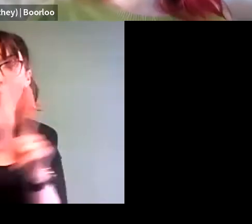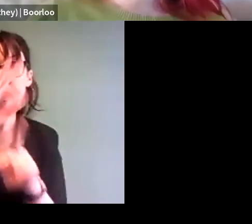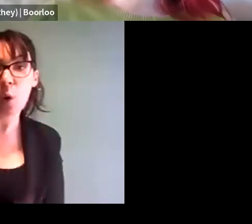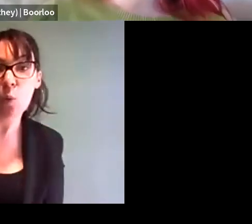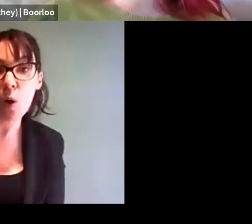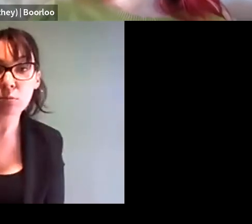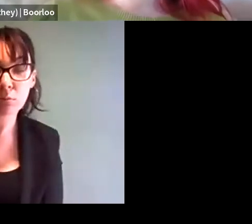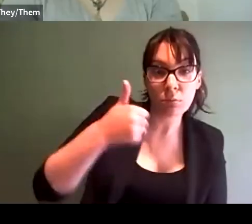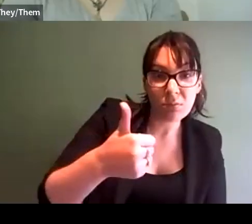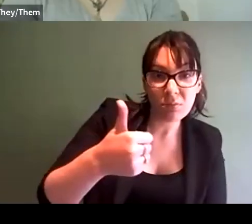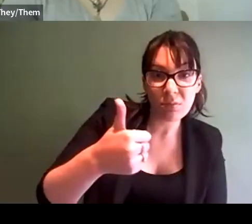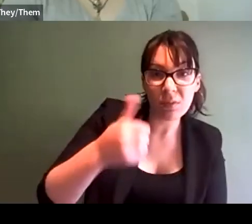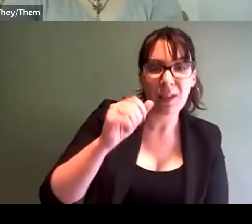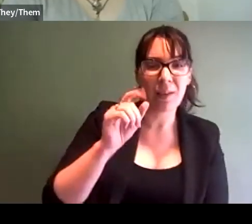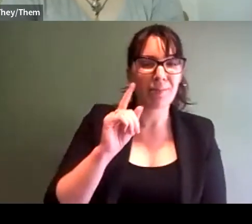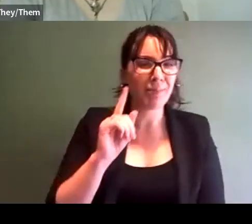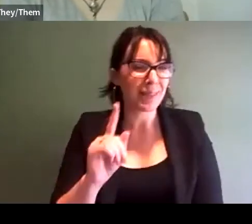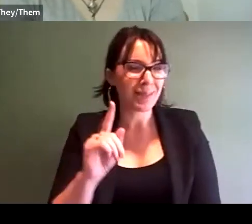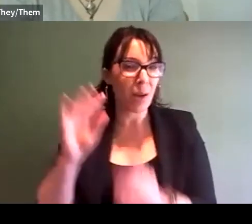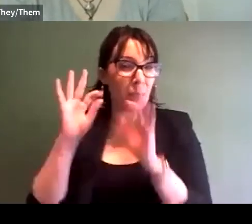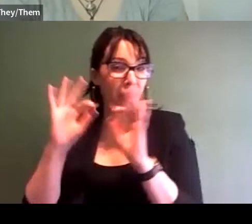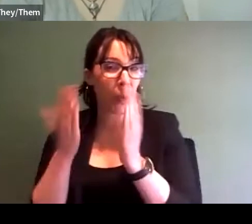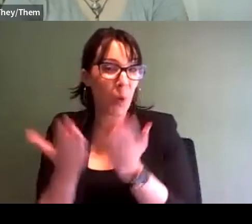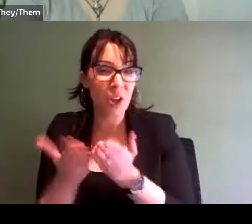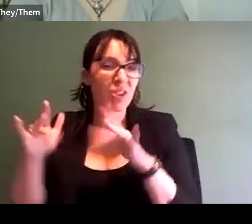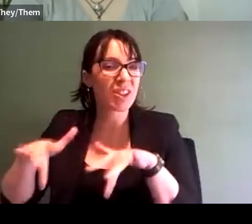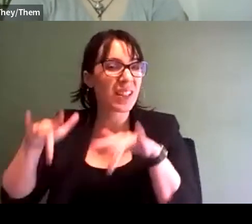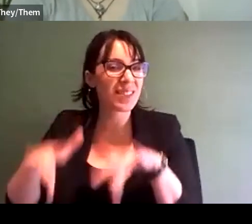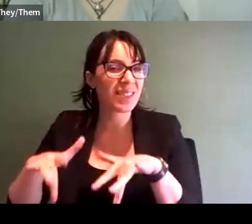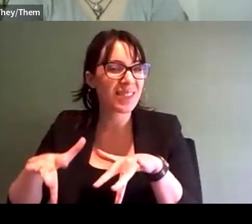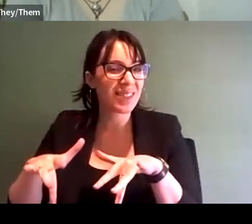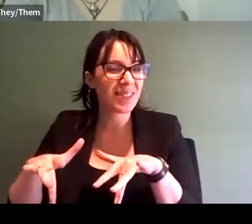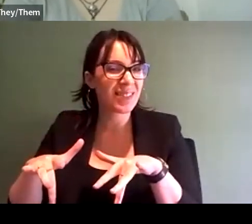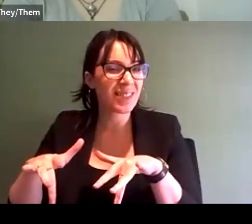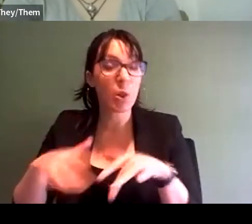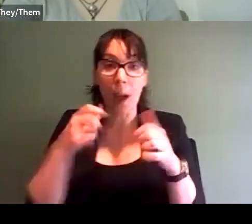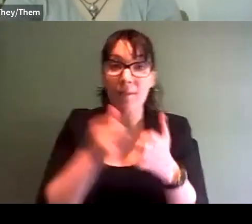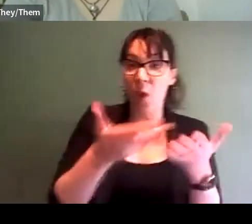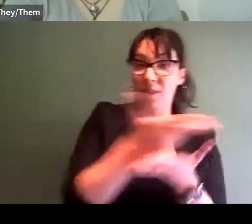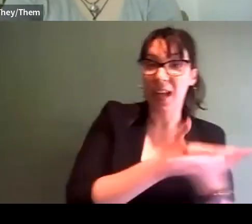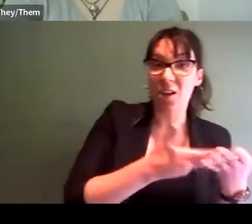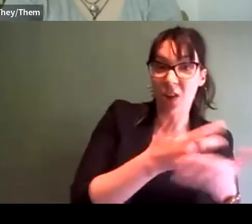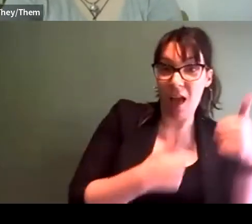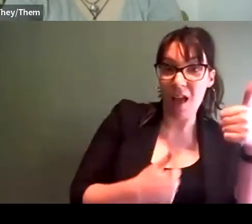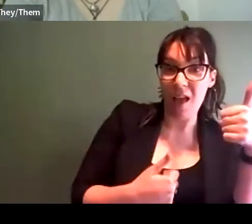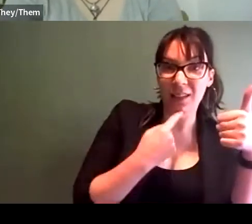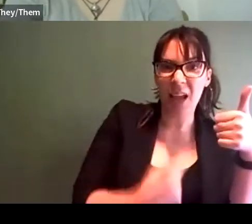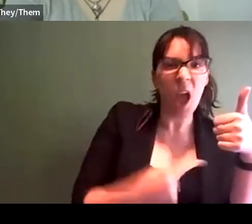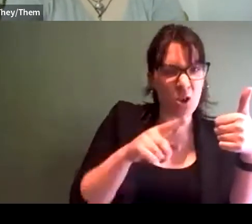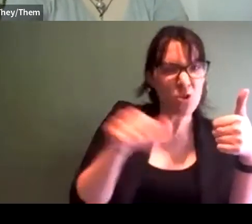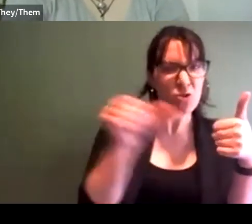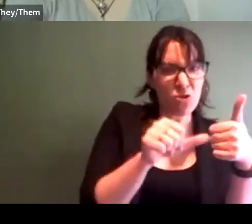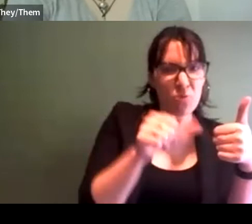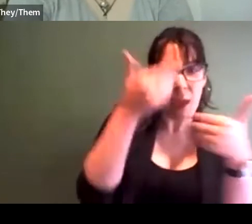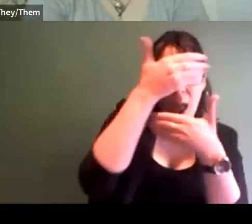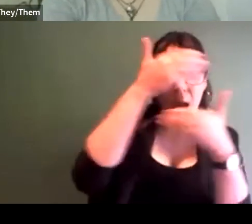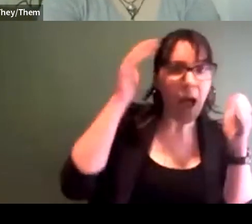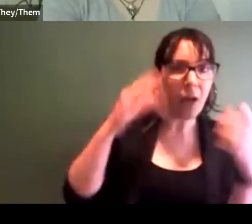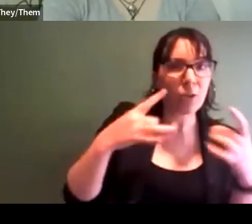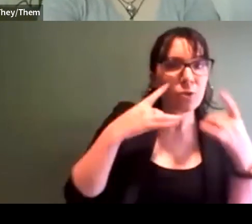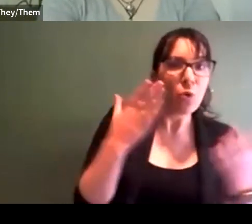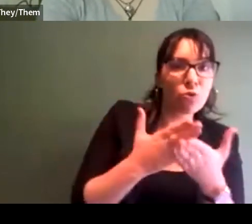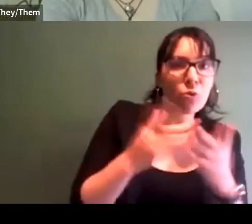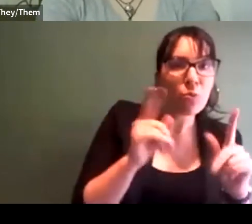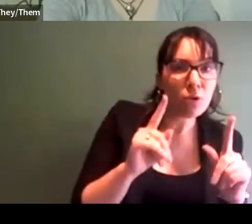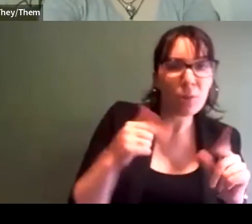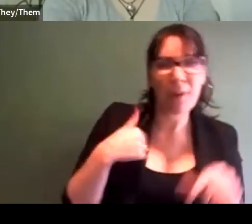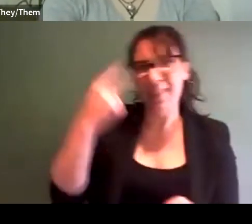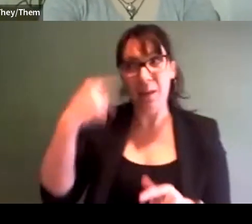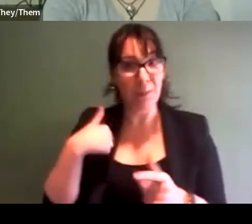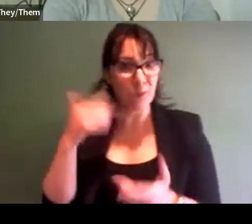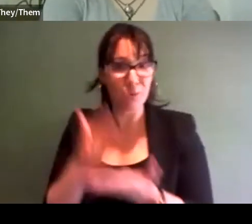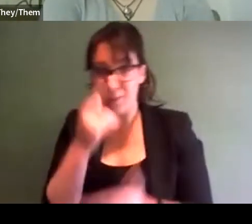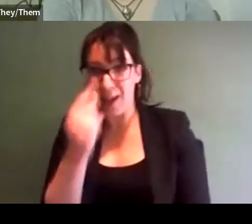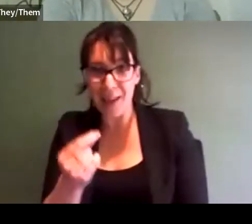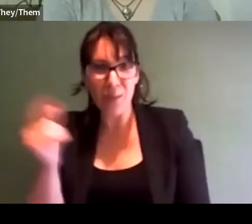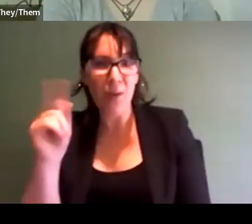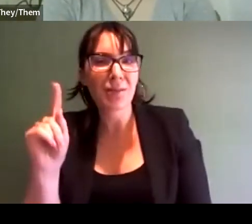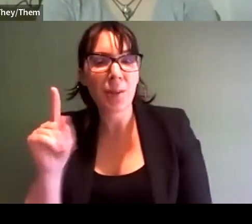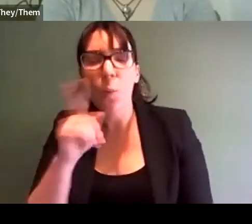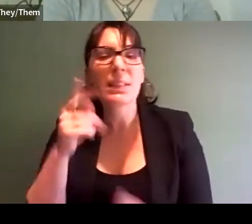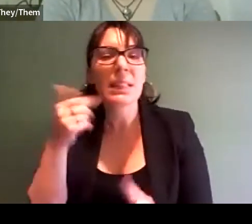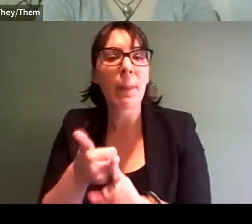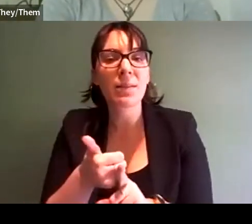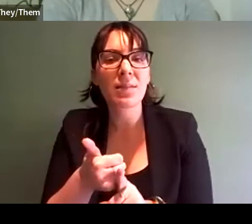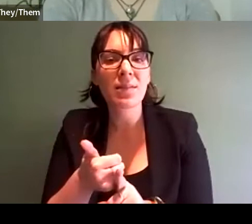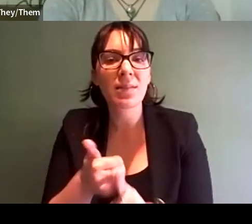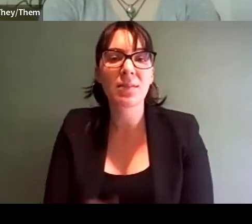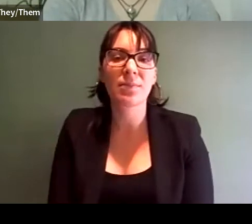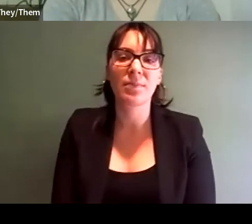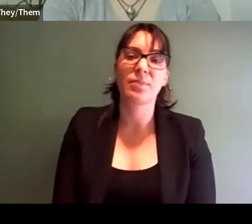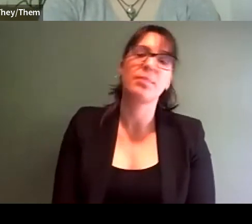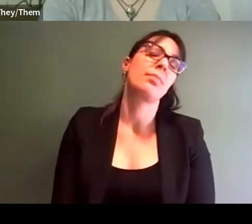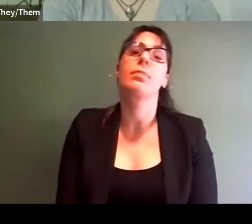A lot of spaces aren't that yet. So, you know, it's, it's sort of a different conversation, saying yes you should be allowed to unmask versus Am I safe right now in the environment that I'm in to unmask.